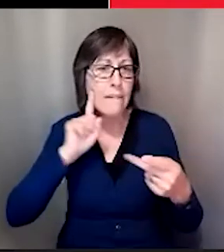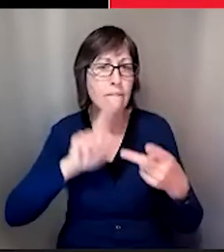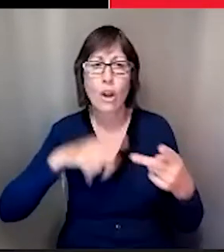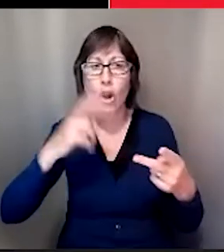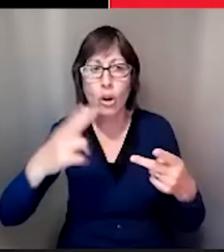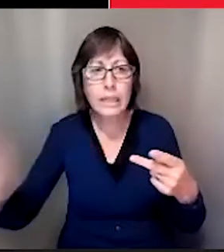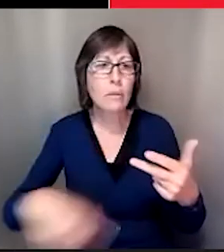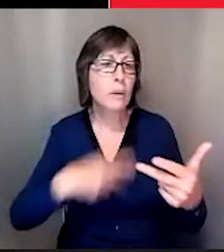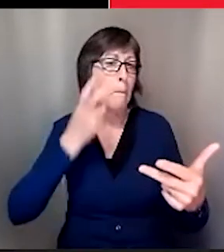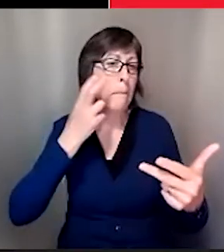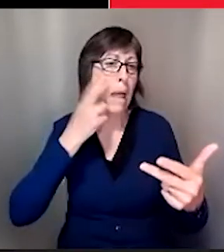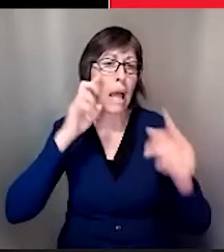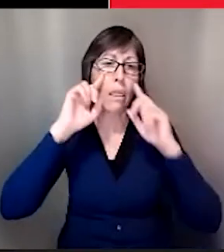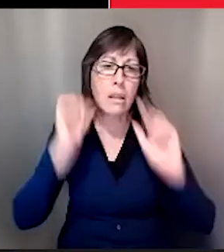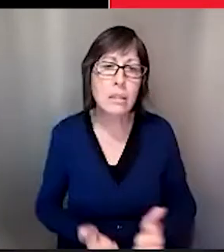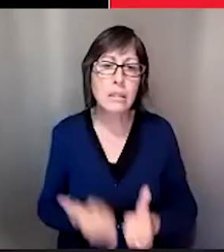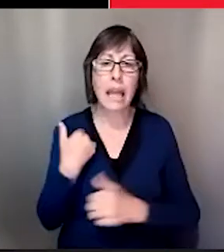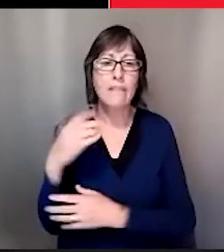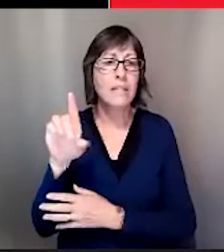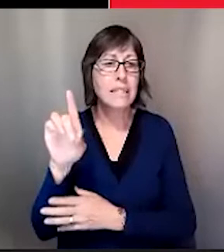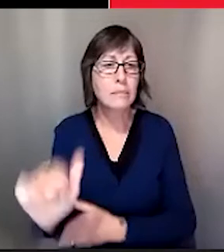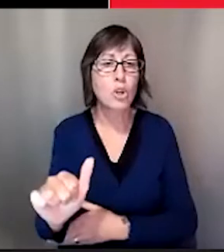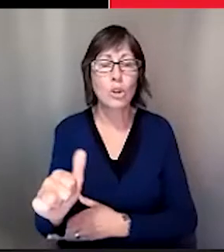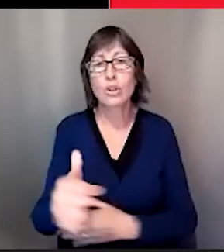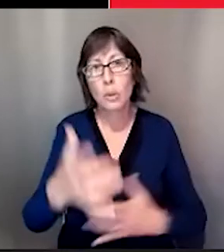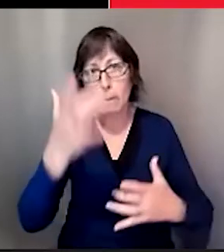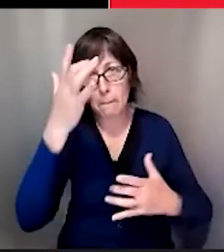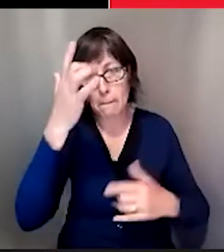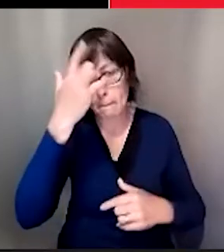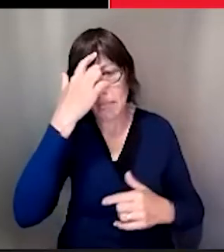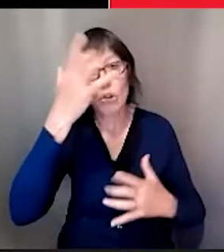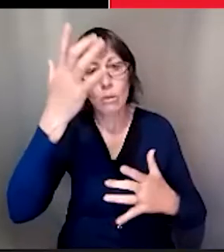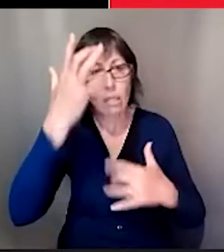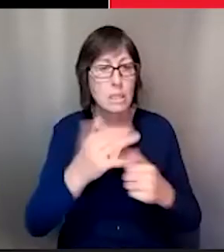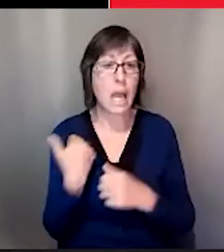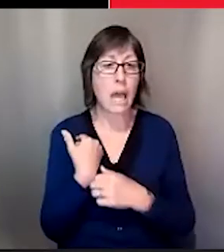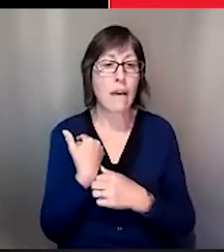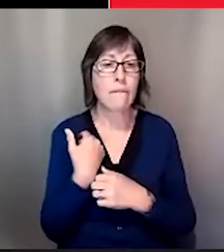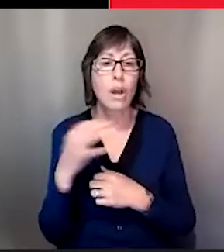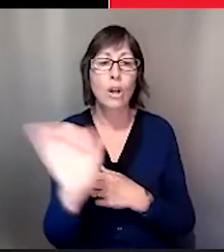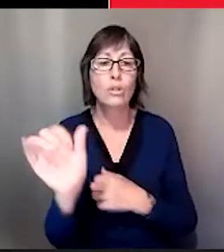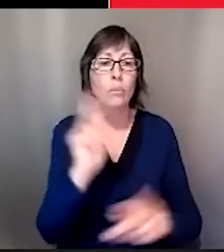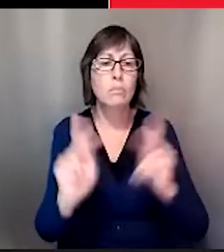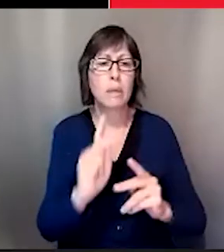loss of sight, have a disability or live with a mental illness, facing language or cultural